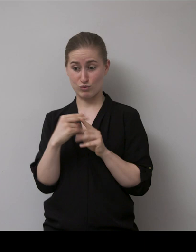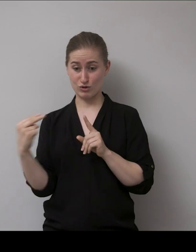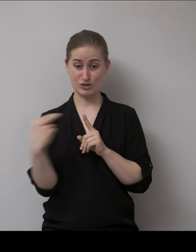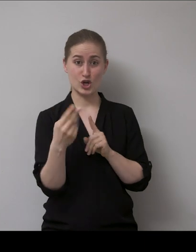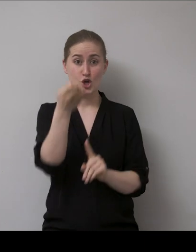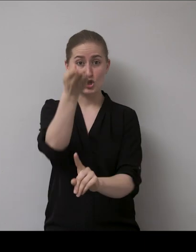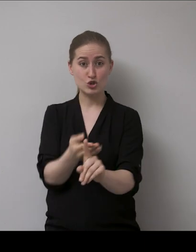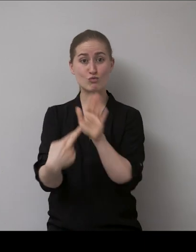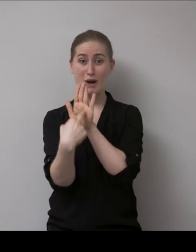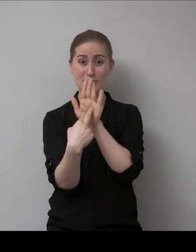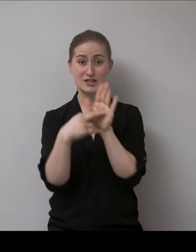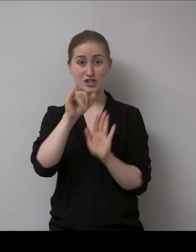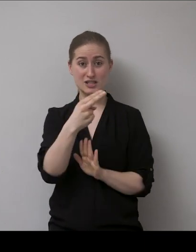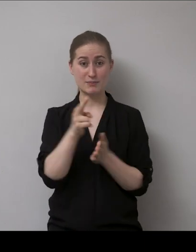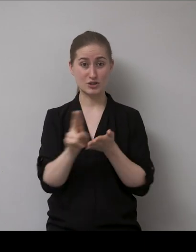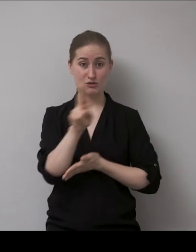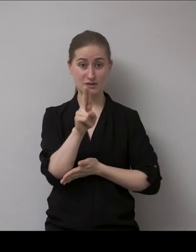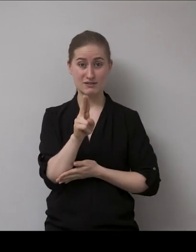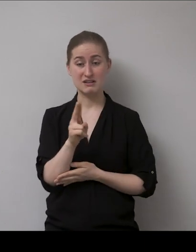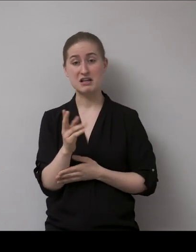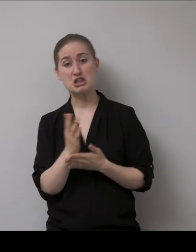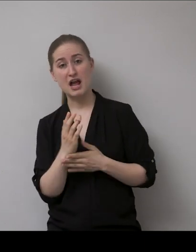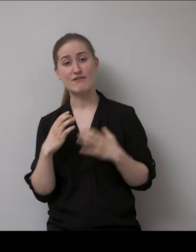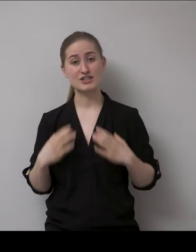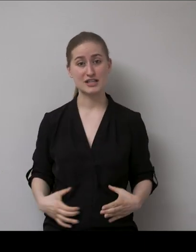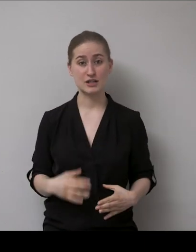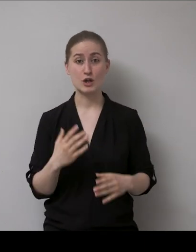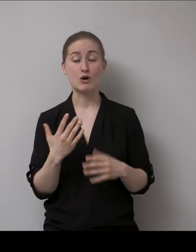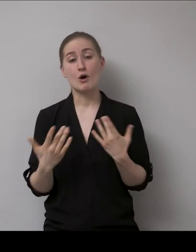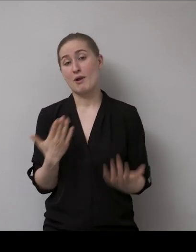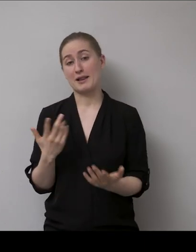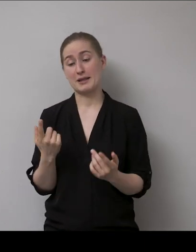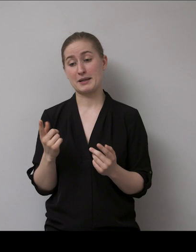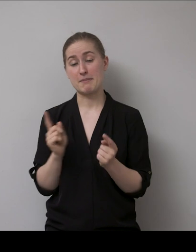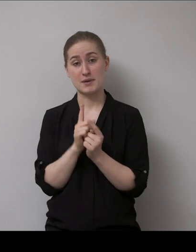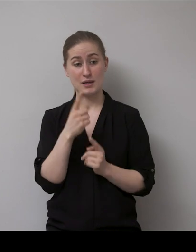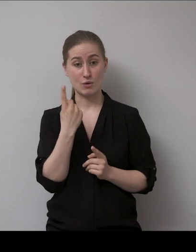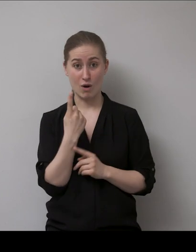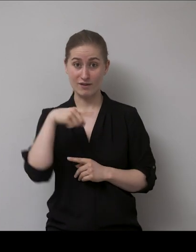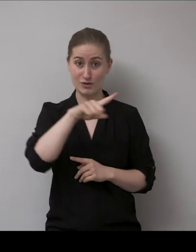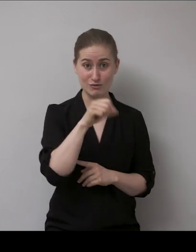The average citizen is more likely to meet one of you than one of our faculty, so represent us well.